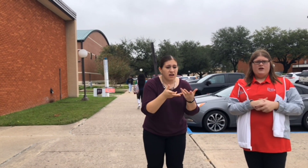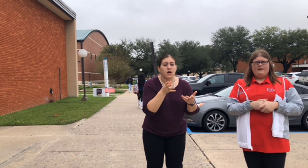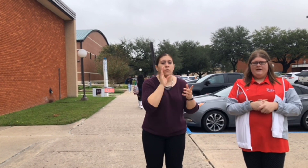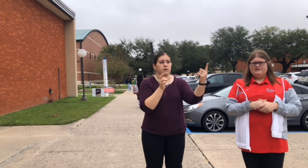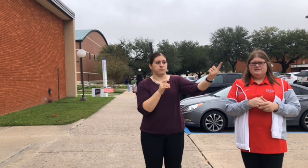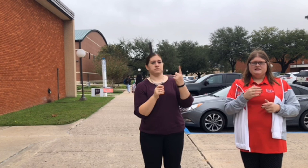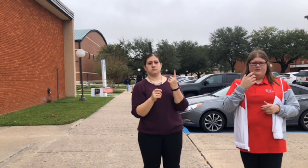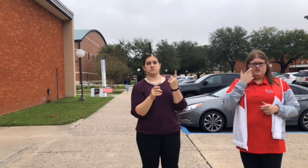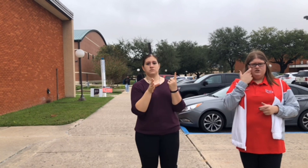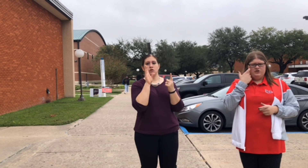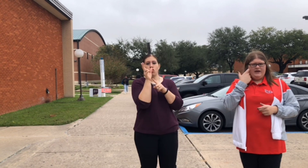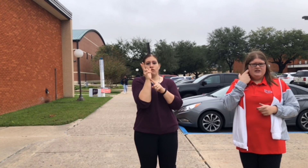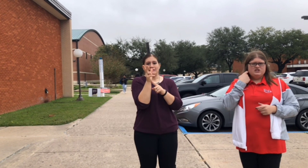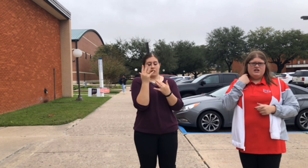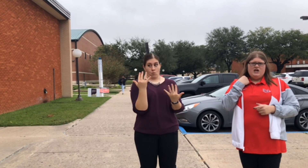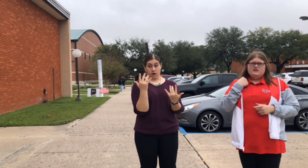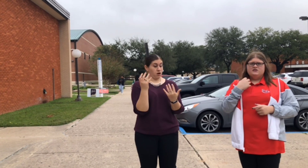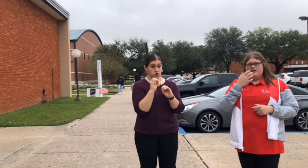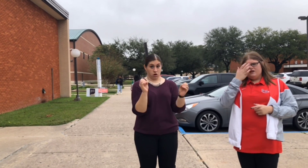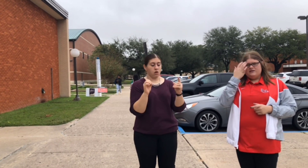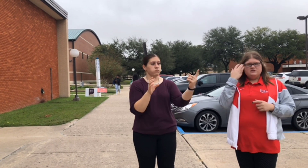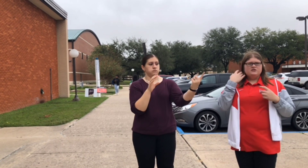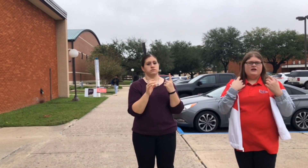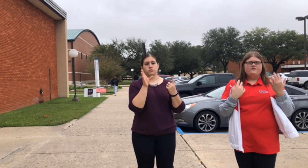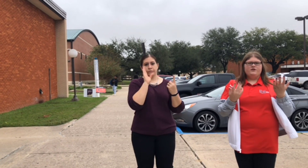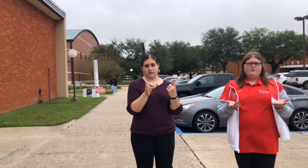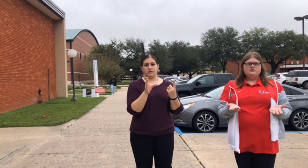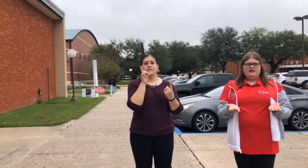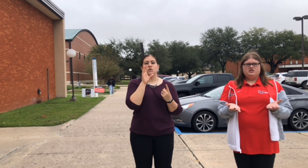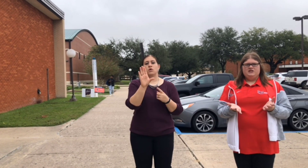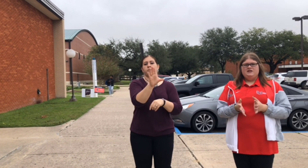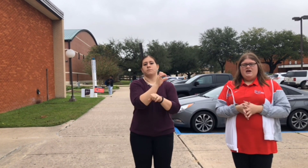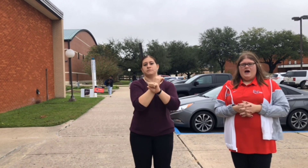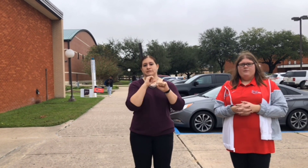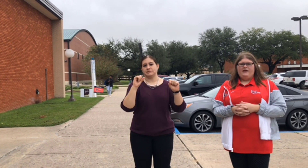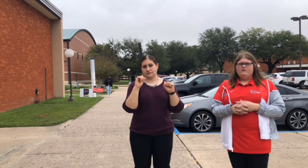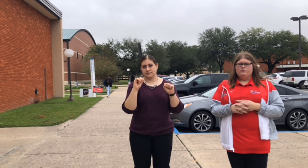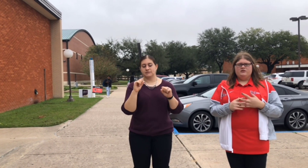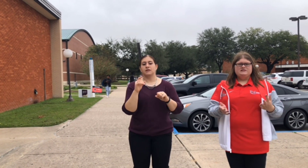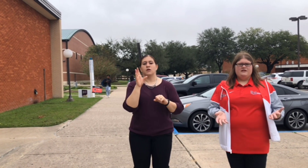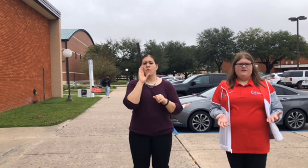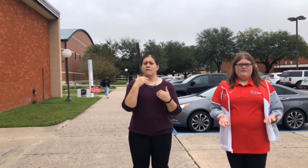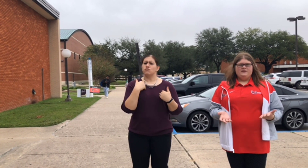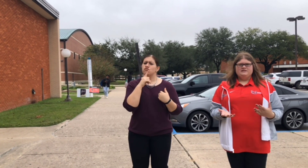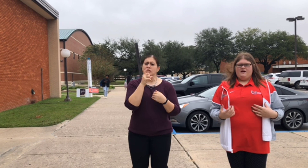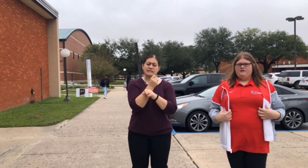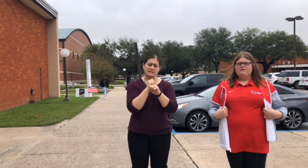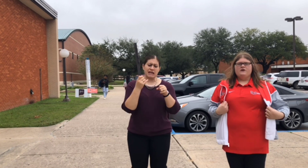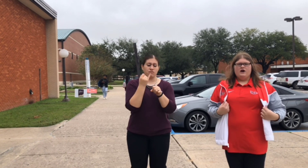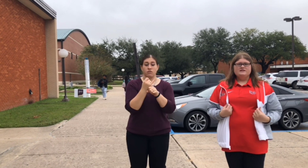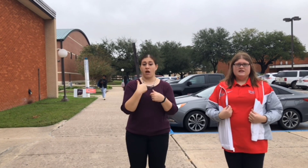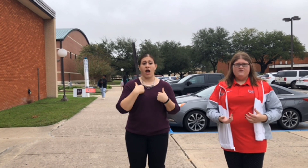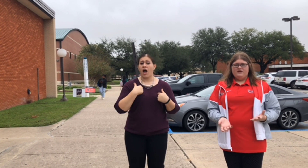automatically send somebody to your location. These are there for your protection. We have a really safe campus, I've never felt unsafe on